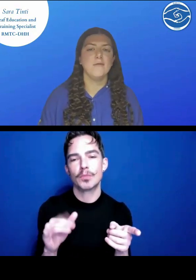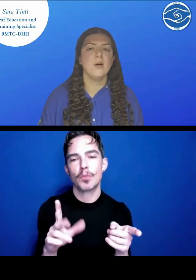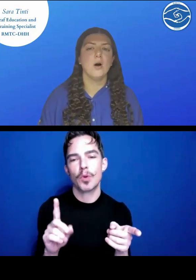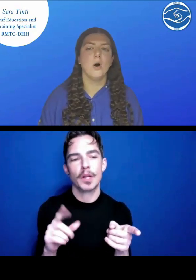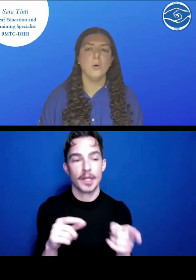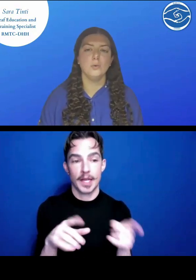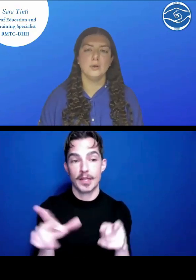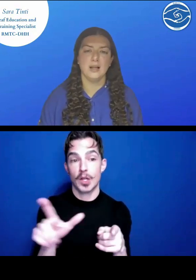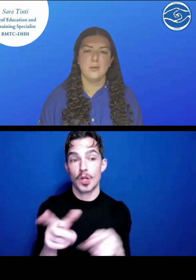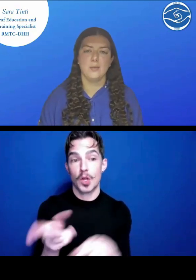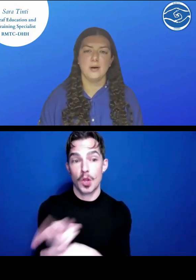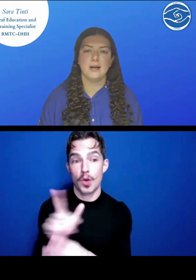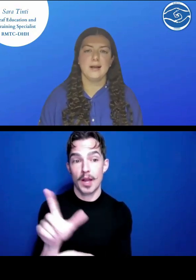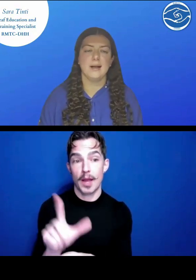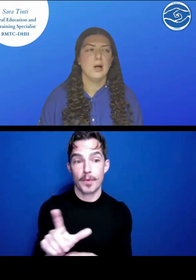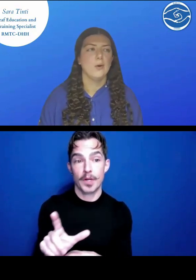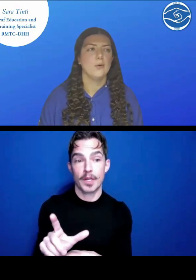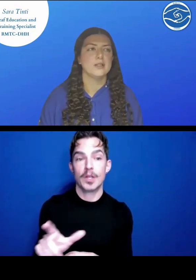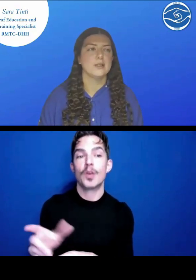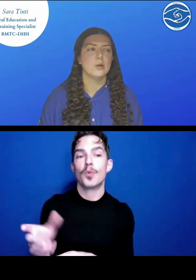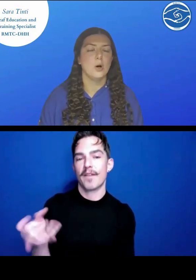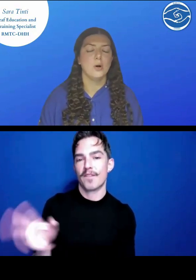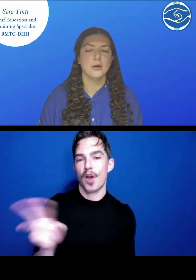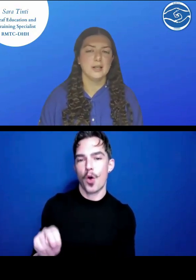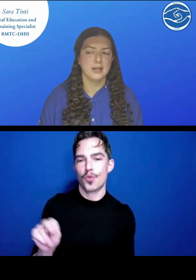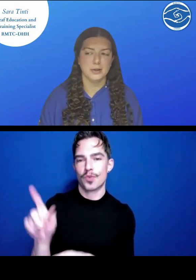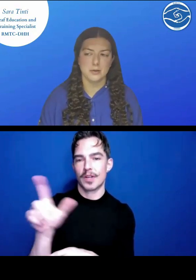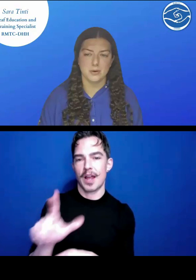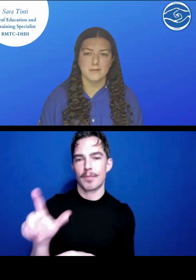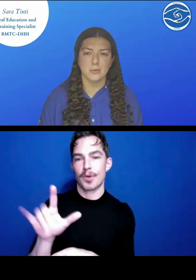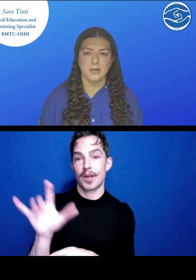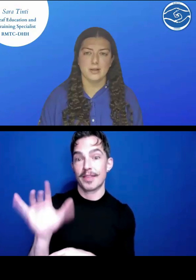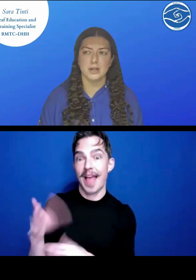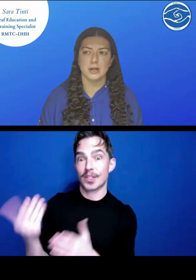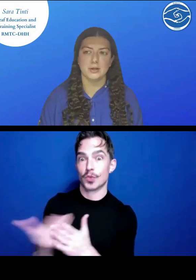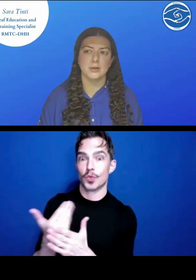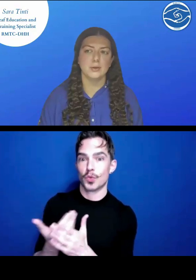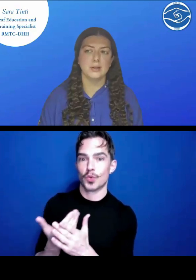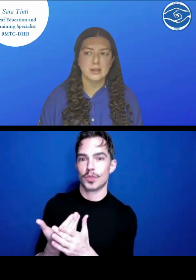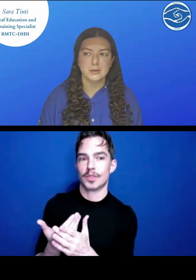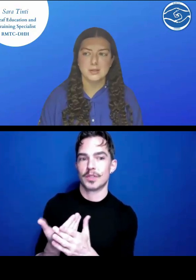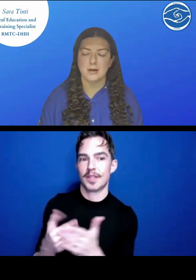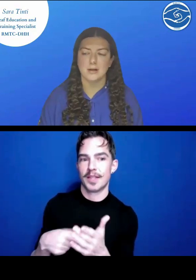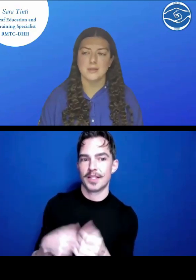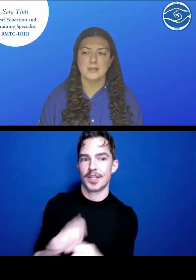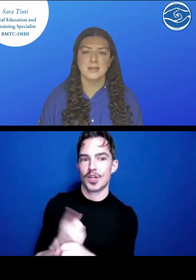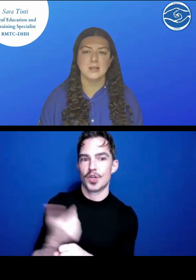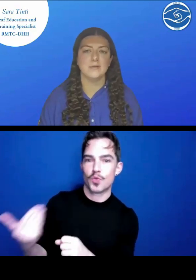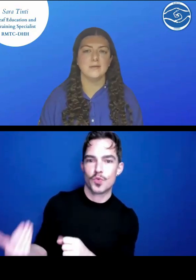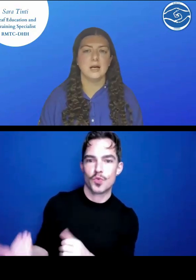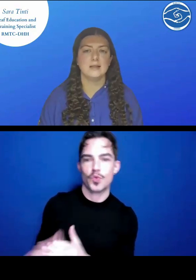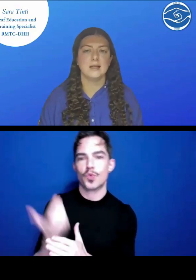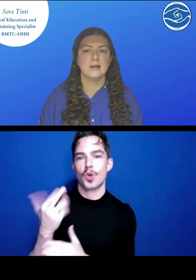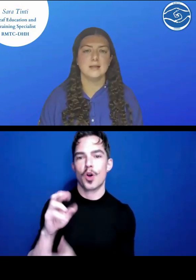now have own library which is totally new for this year totally new to RMTC. We've not done